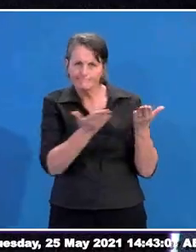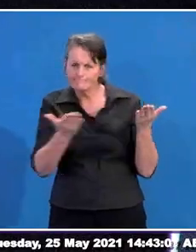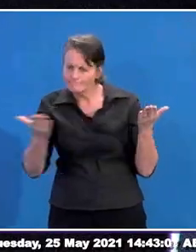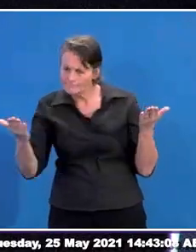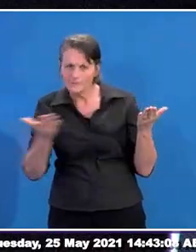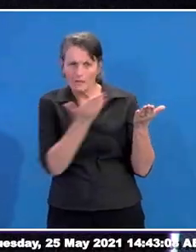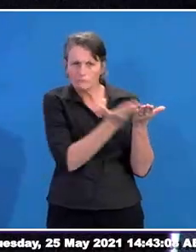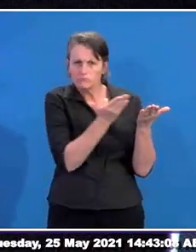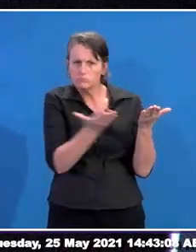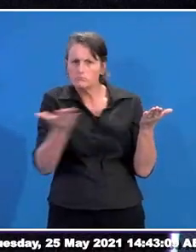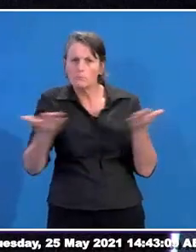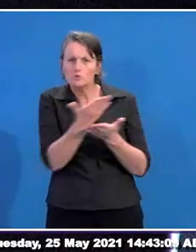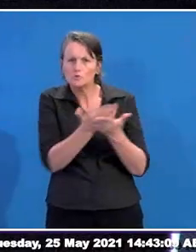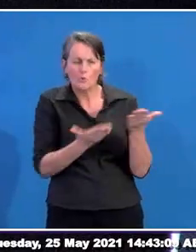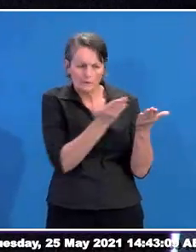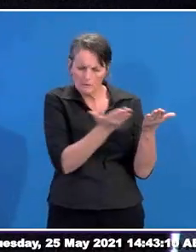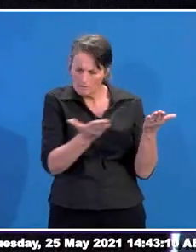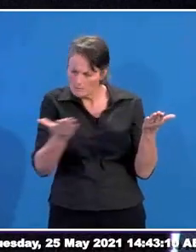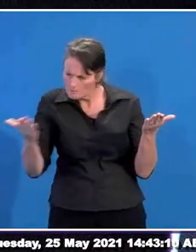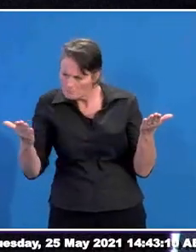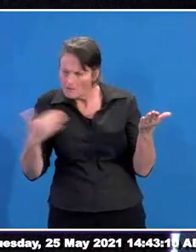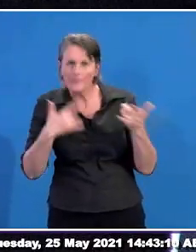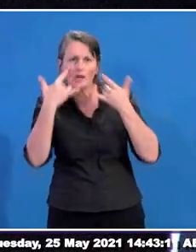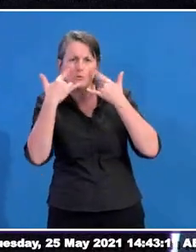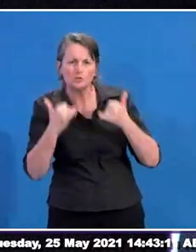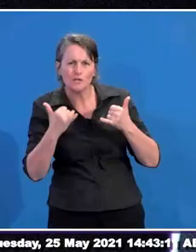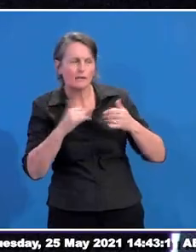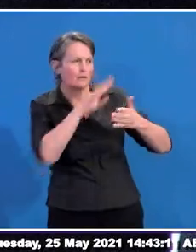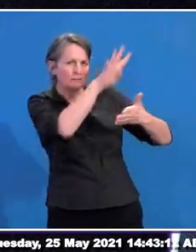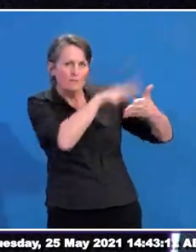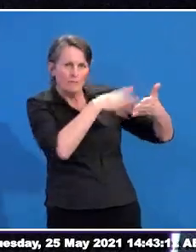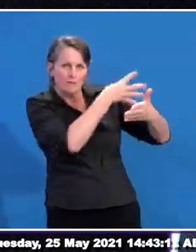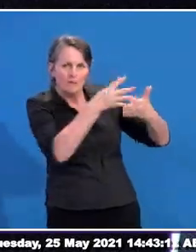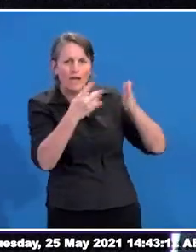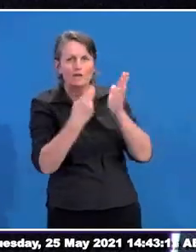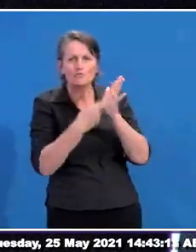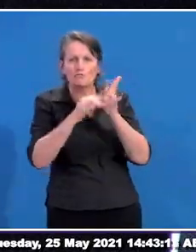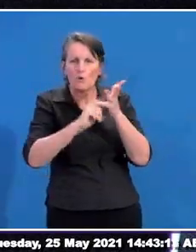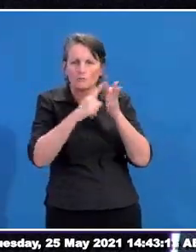using rosters, payroll records, to make sure that if someone said they were on